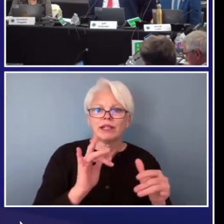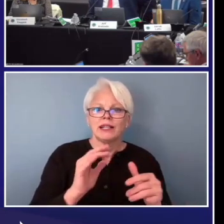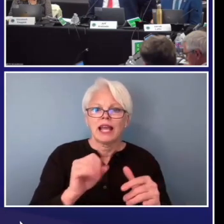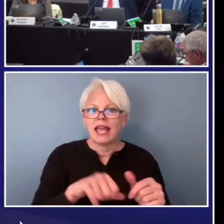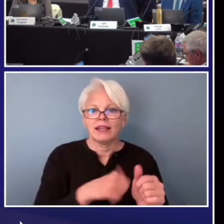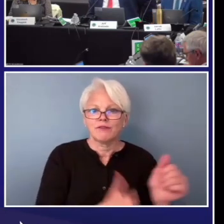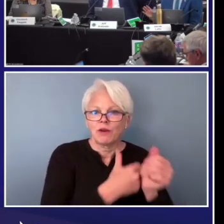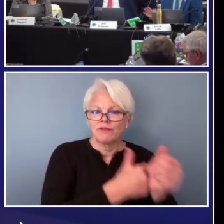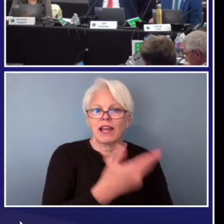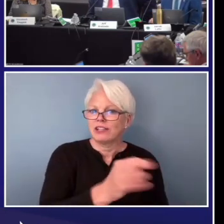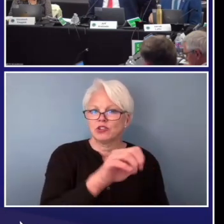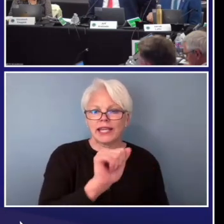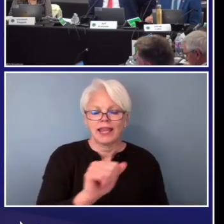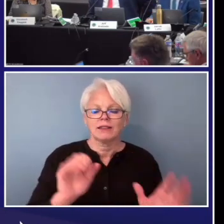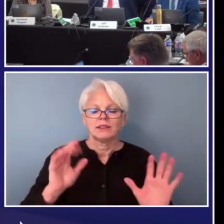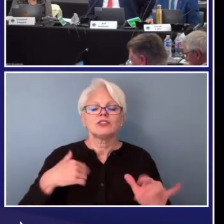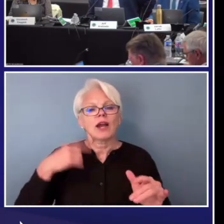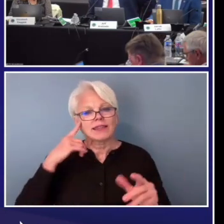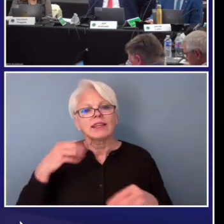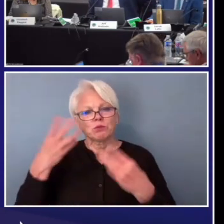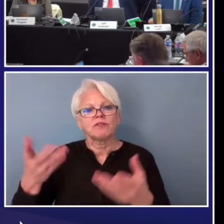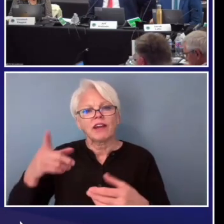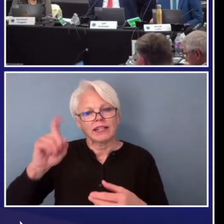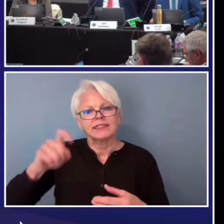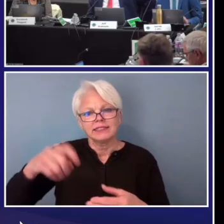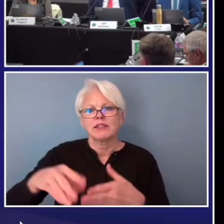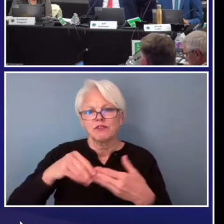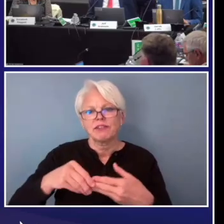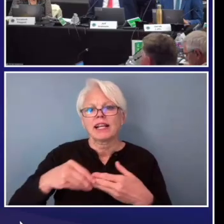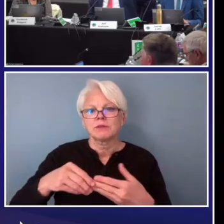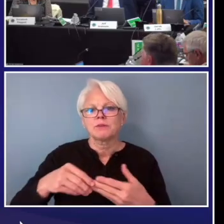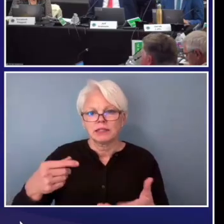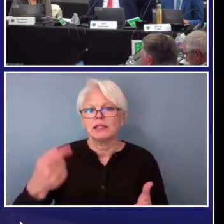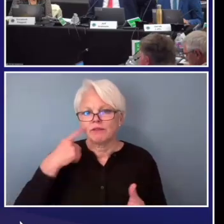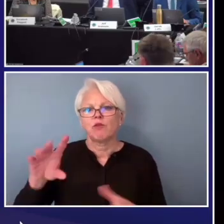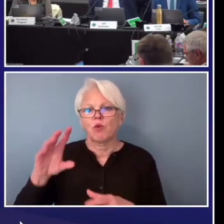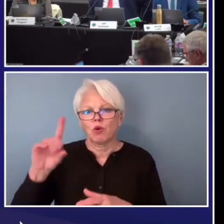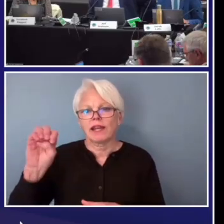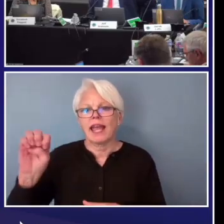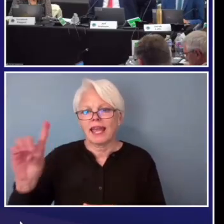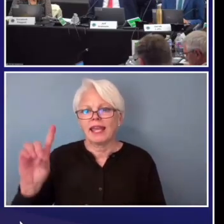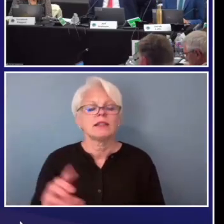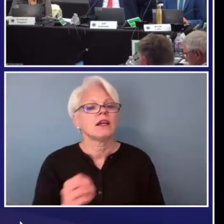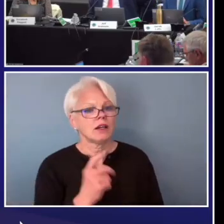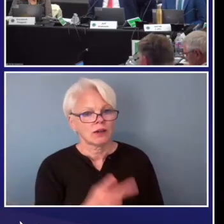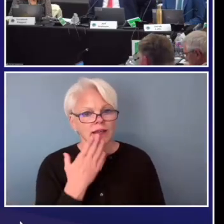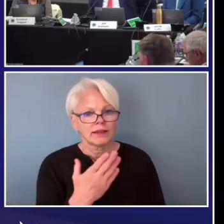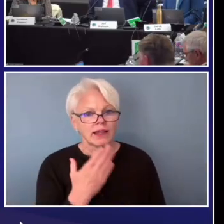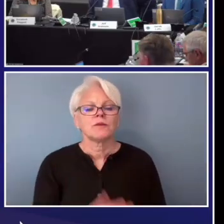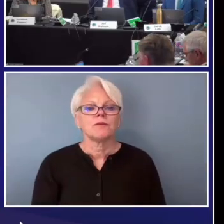some necessary flexibility for the department. Thank you, Jeff, Jake, and Mike for the question. Michael, I'm gonna go to you. Thank you.